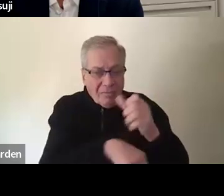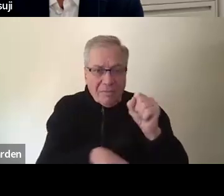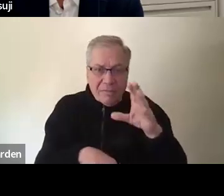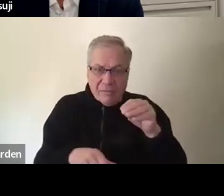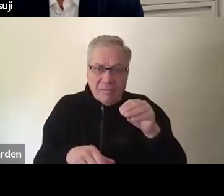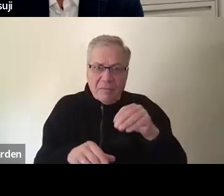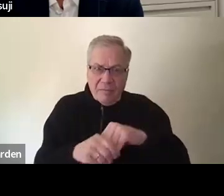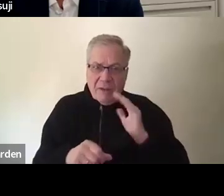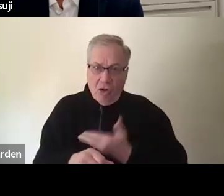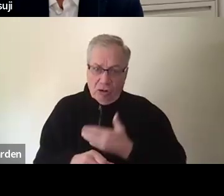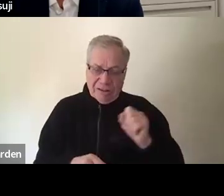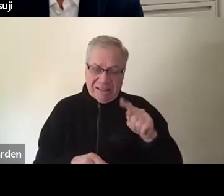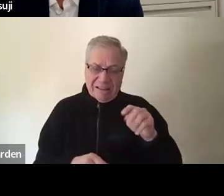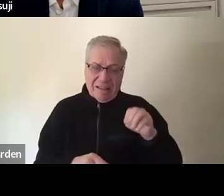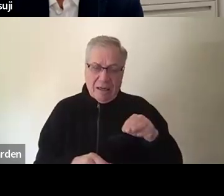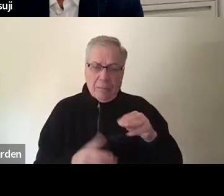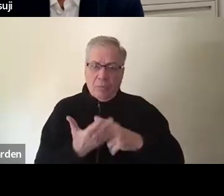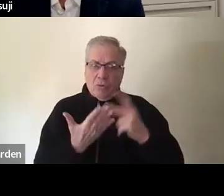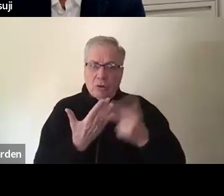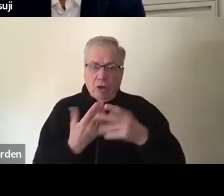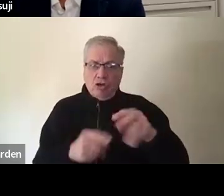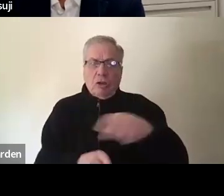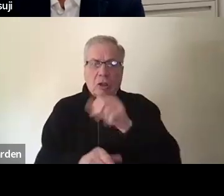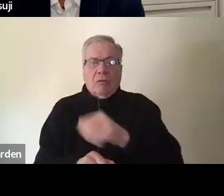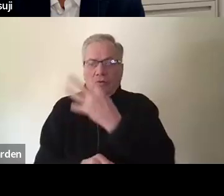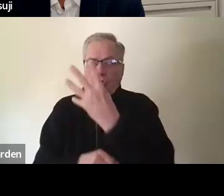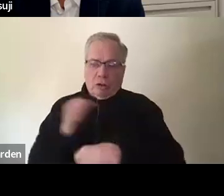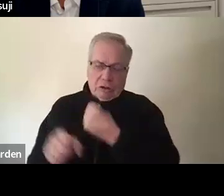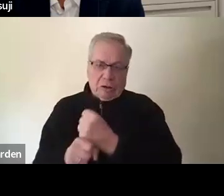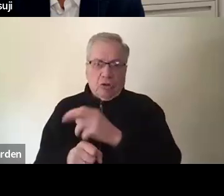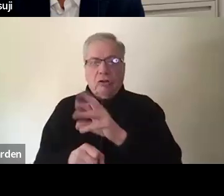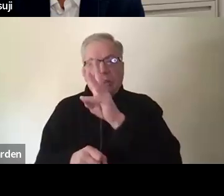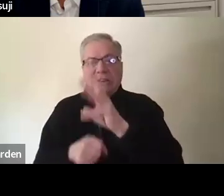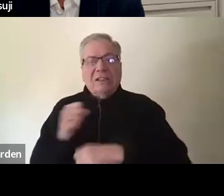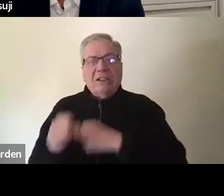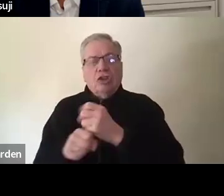STEM programs and successfully transfer to a four year university [can't understand] program.